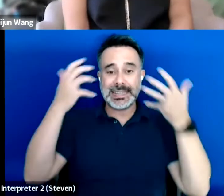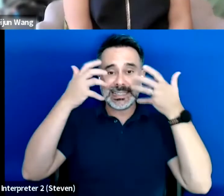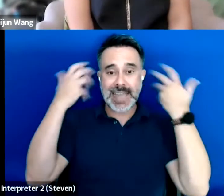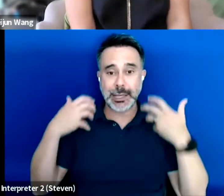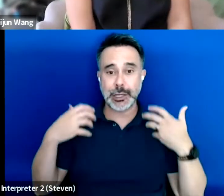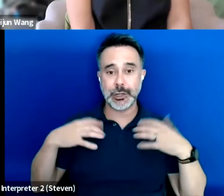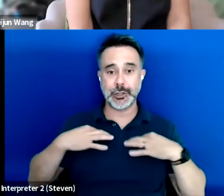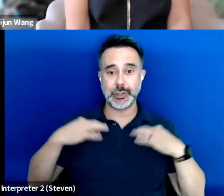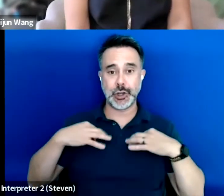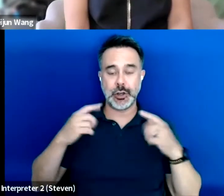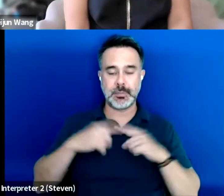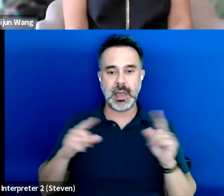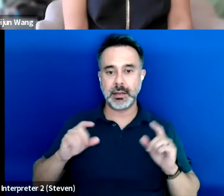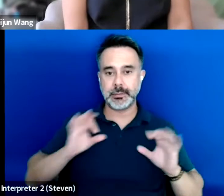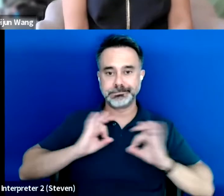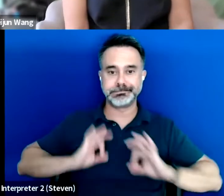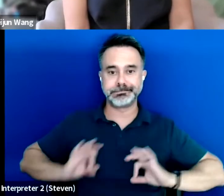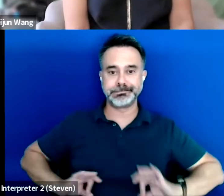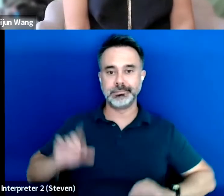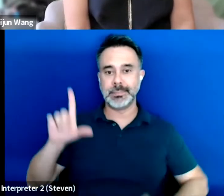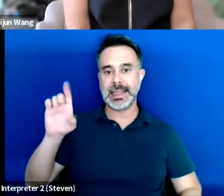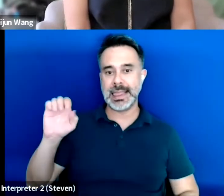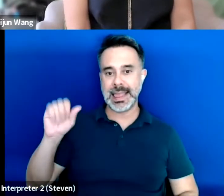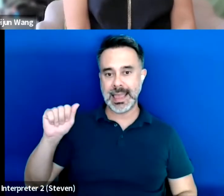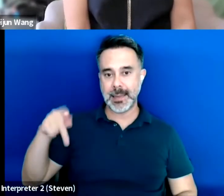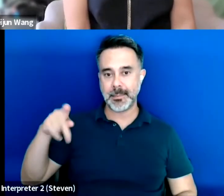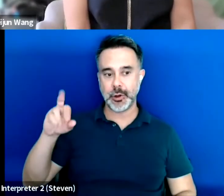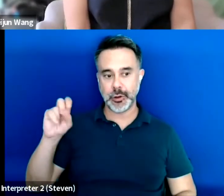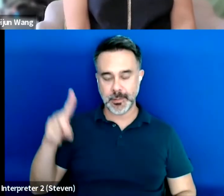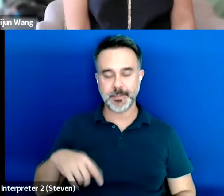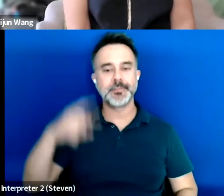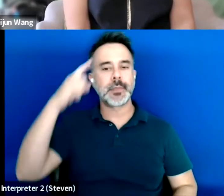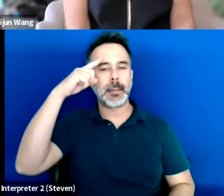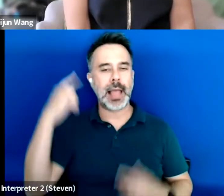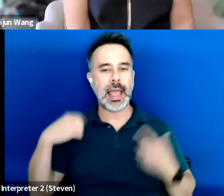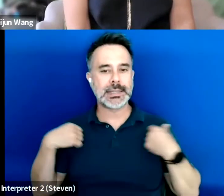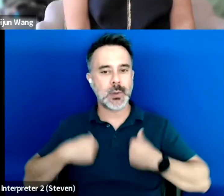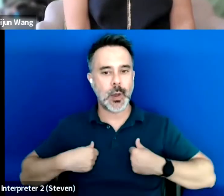Do you want me to go first? Do you have a preference? Ah, I think you should go first. I'll go second.